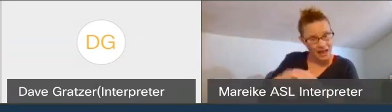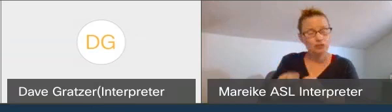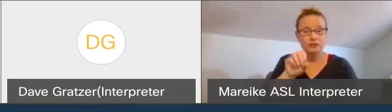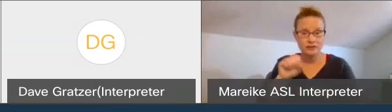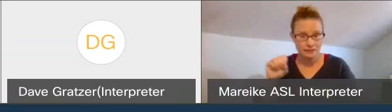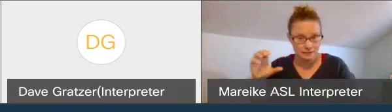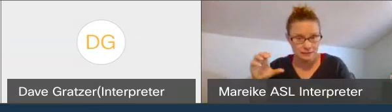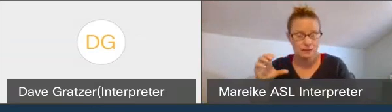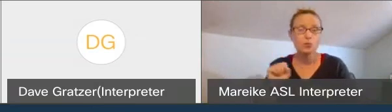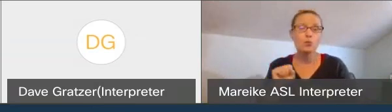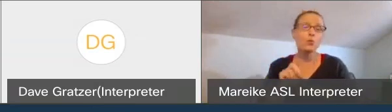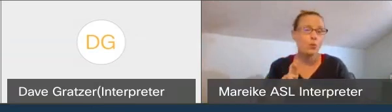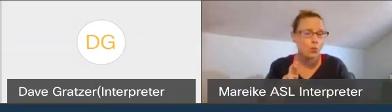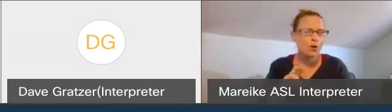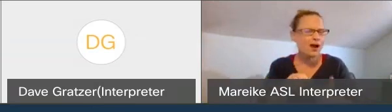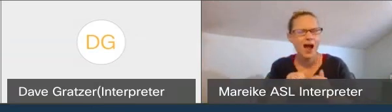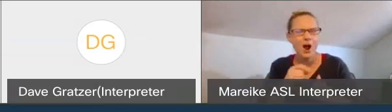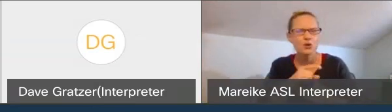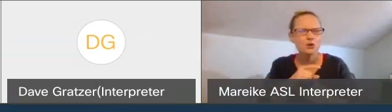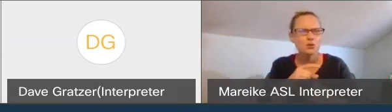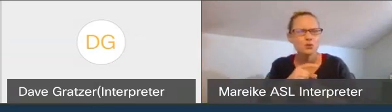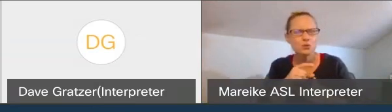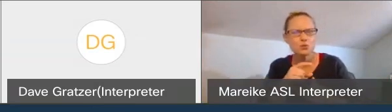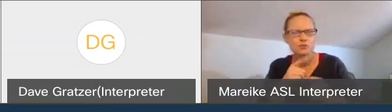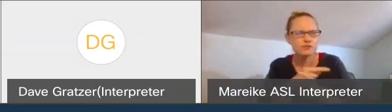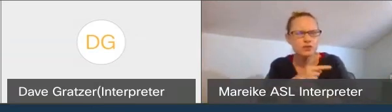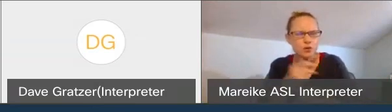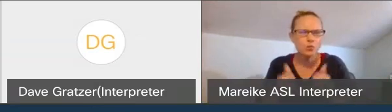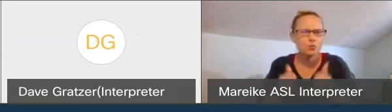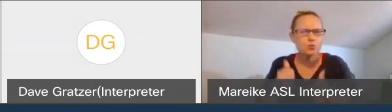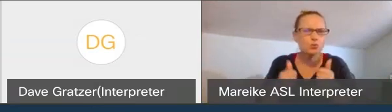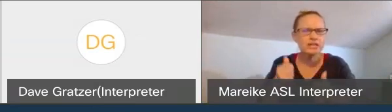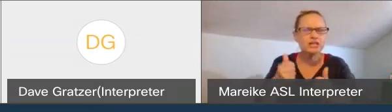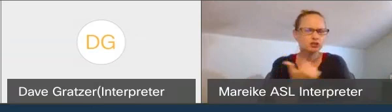"um, or how do you otherwise learn what substances a person may be using?"